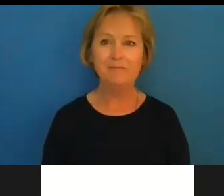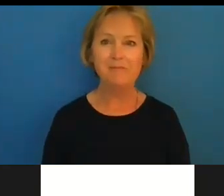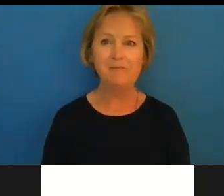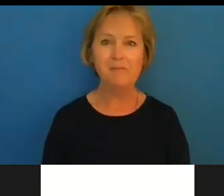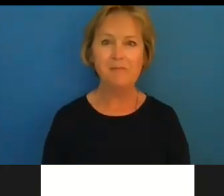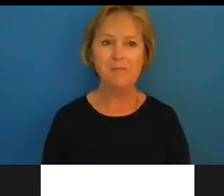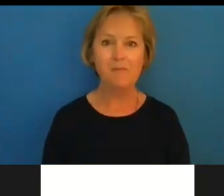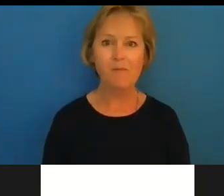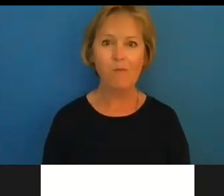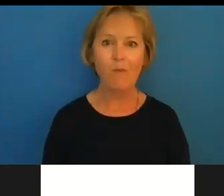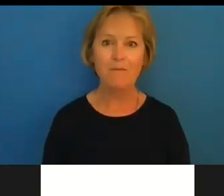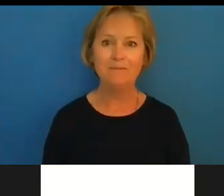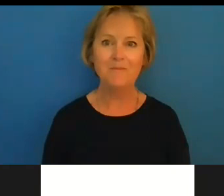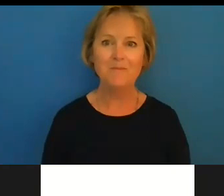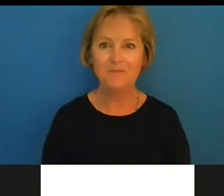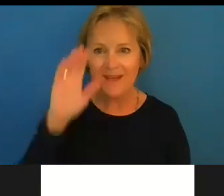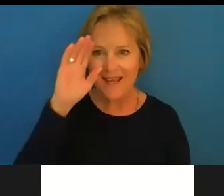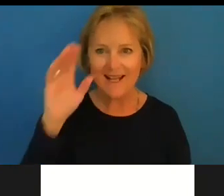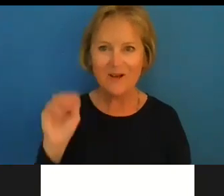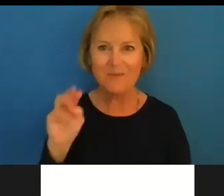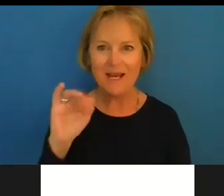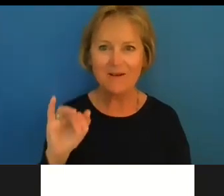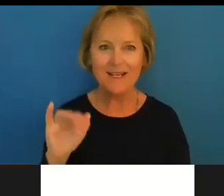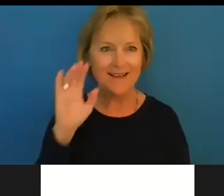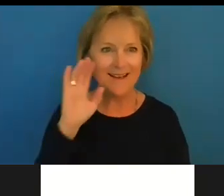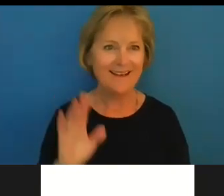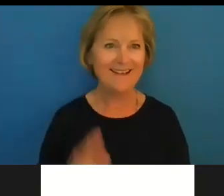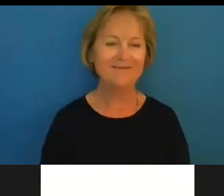Hello, Mary. Hi. CHRISTINE: Perfect.